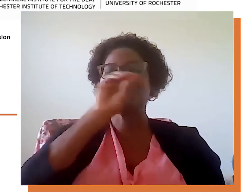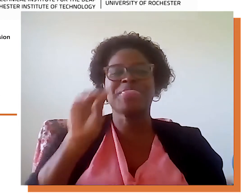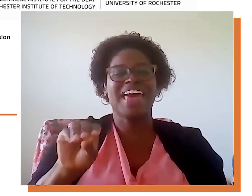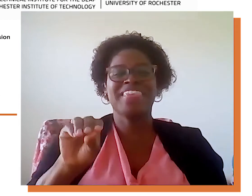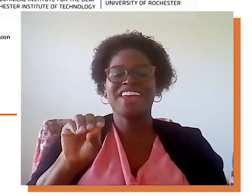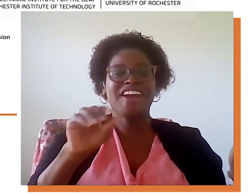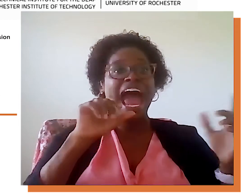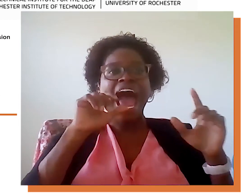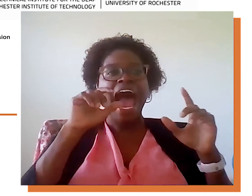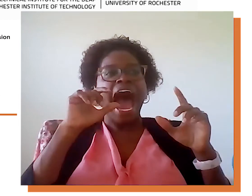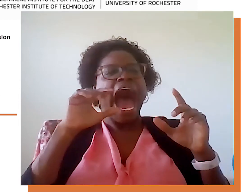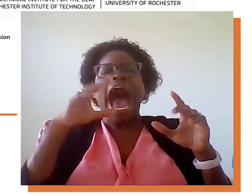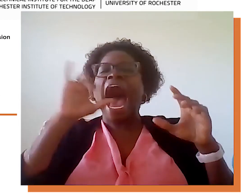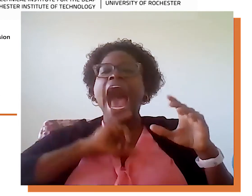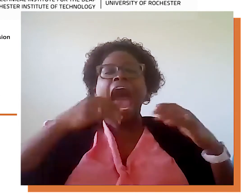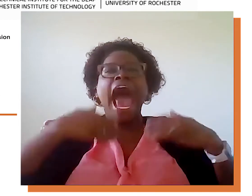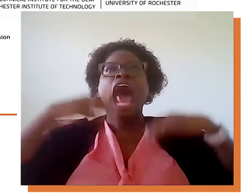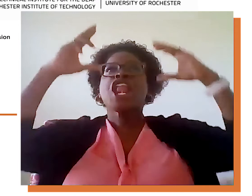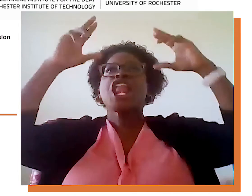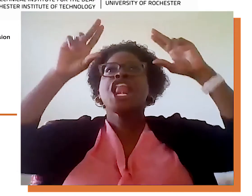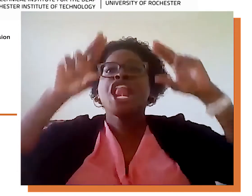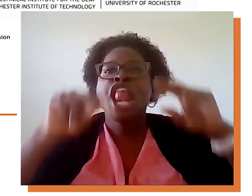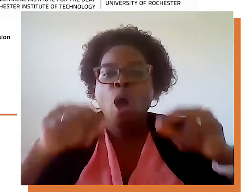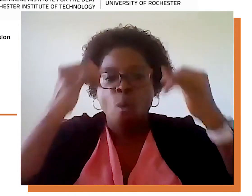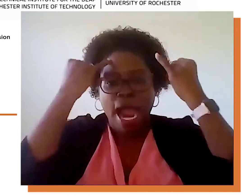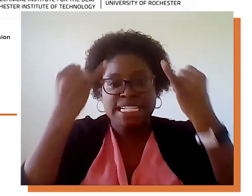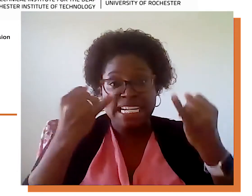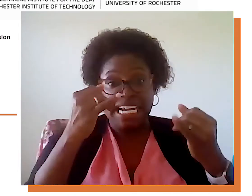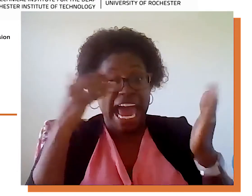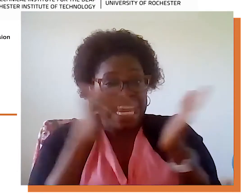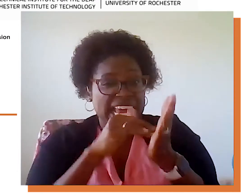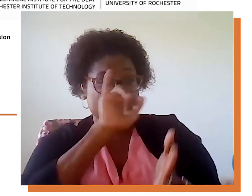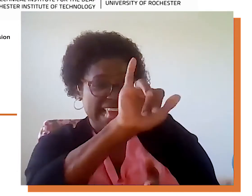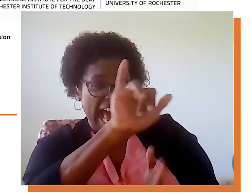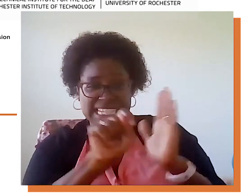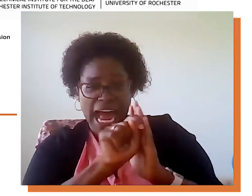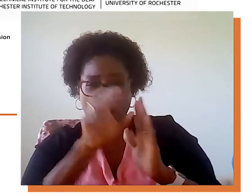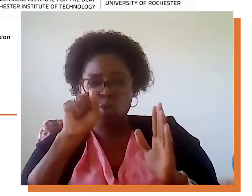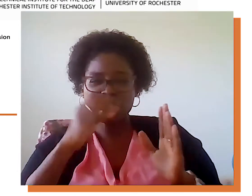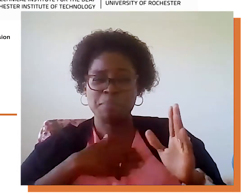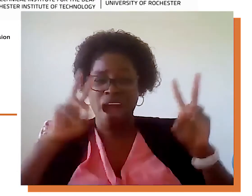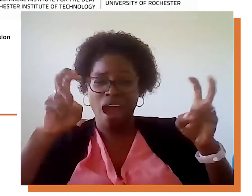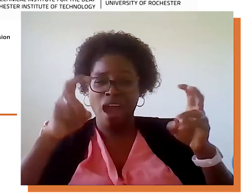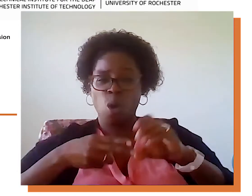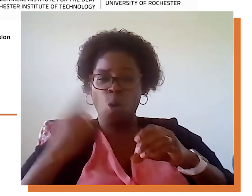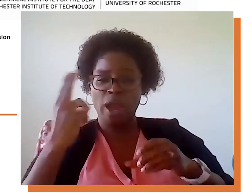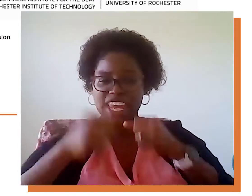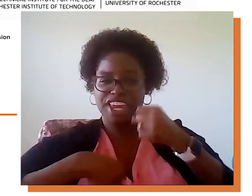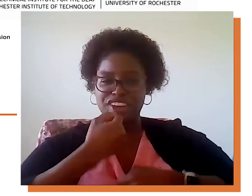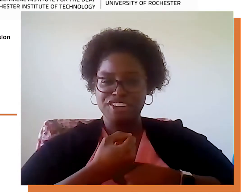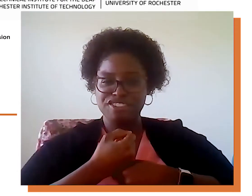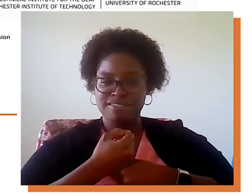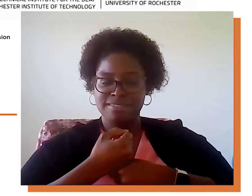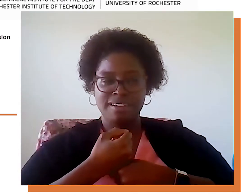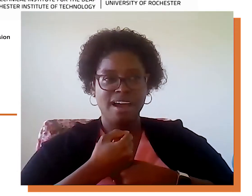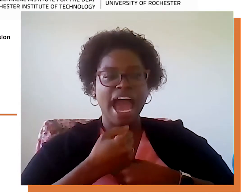in Philadelphia. I have this picture memorializing it, and now here I am, he's my boss just a few short years later.